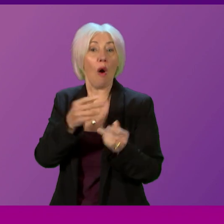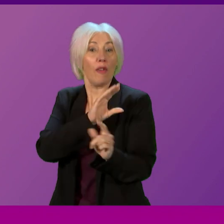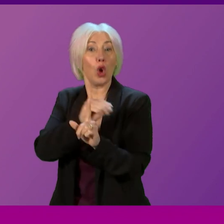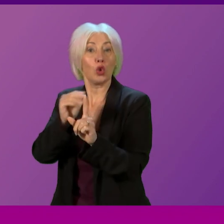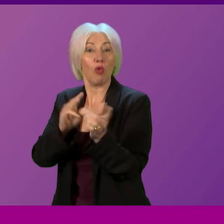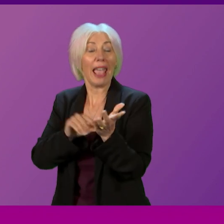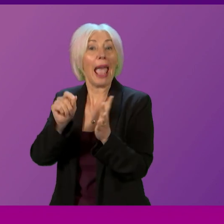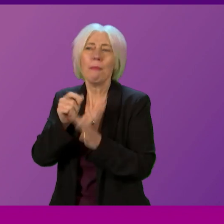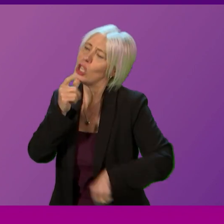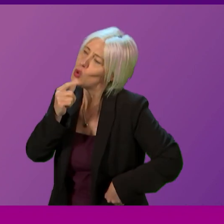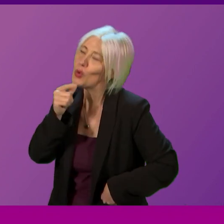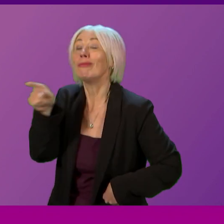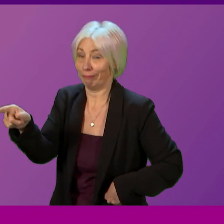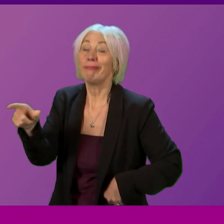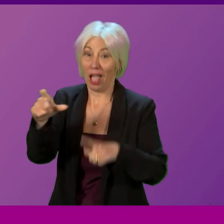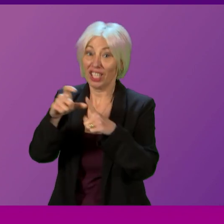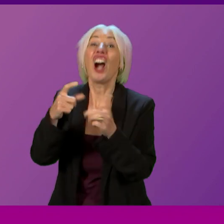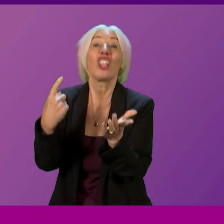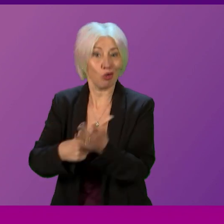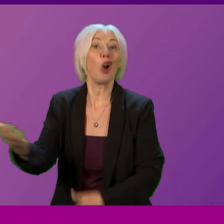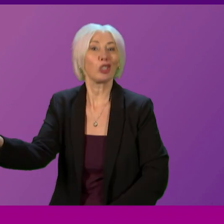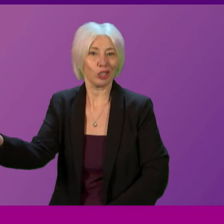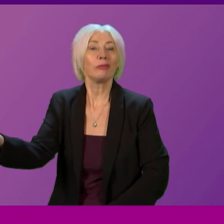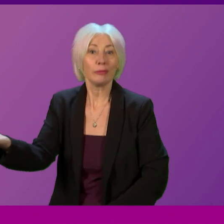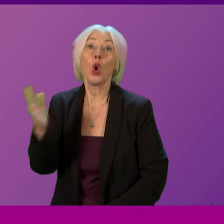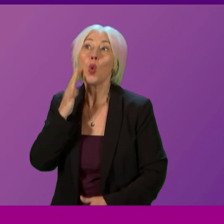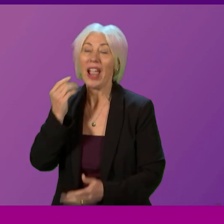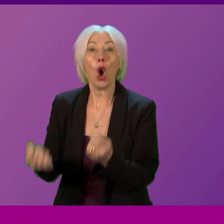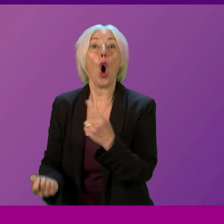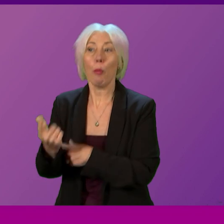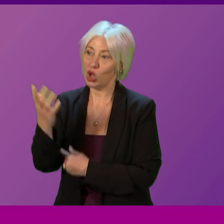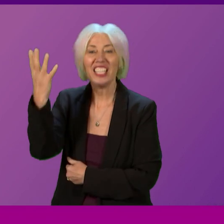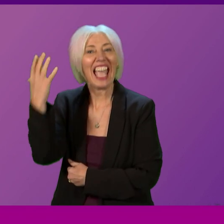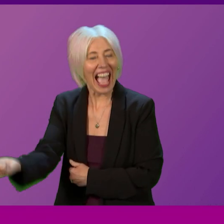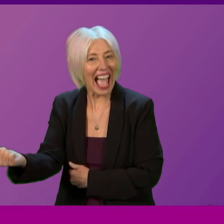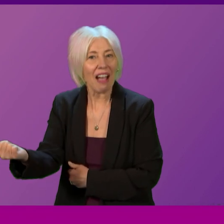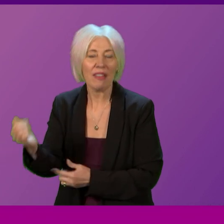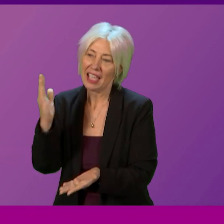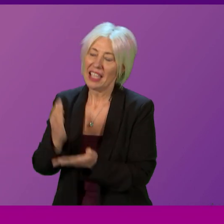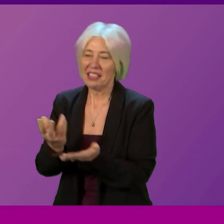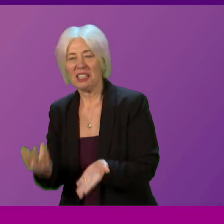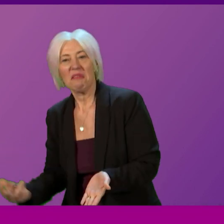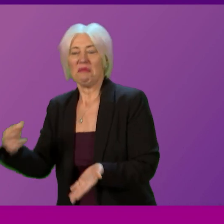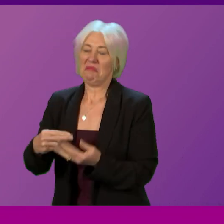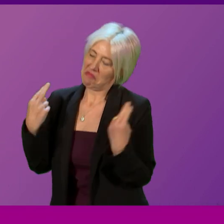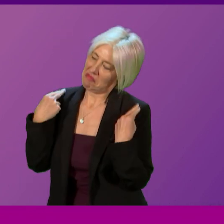Even when he gets the chance, he does not stand up for the principles of the national health service.